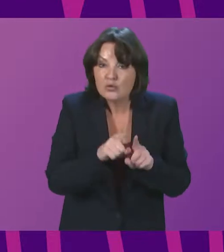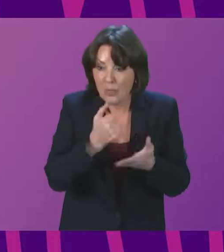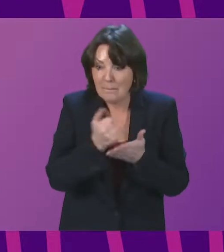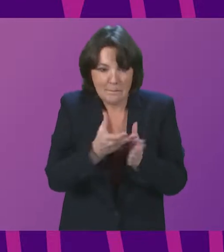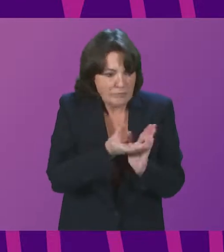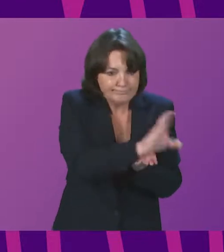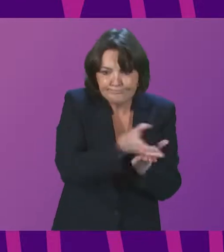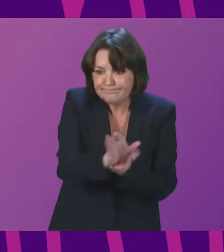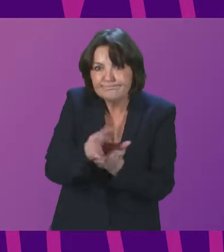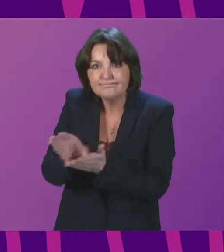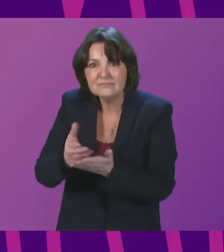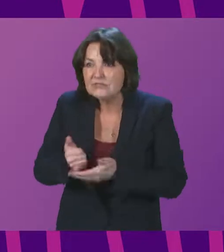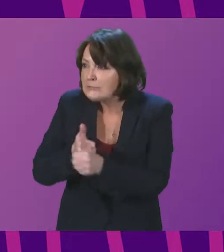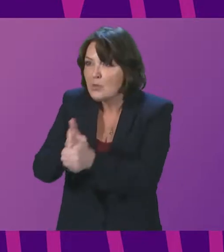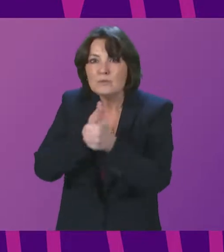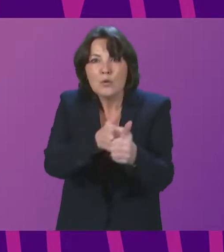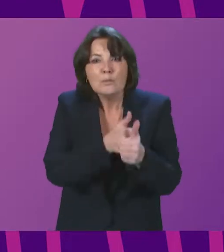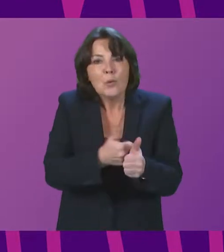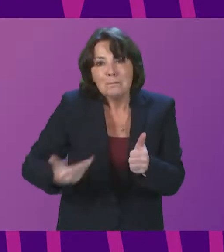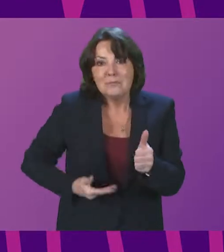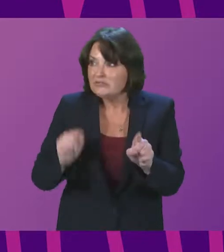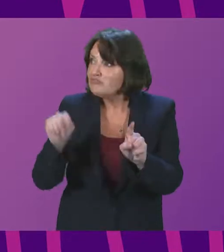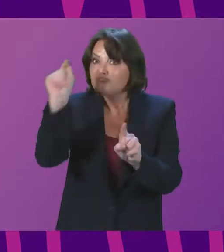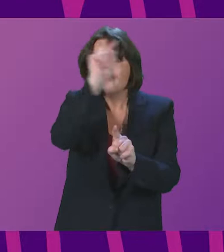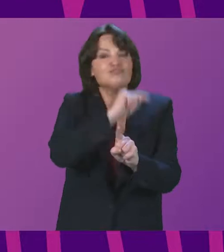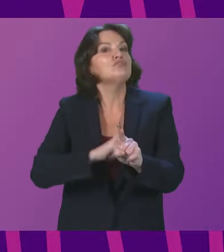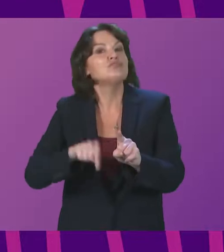businesses throughout the country to help us to meet the missions of making Scotland